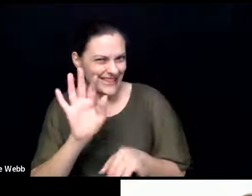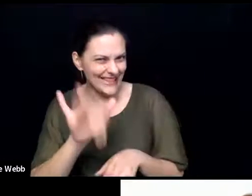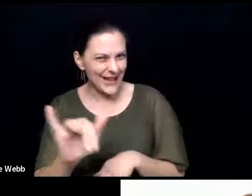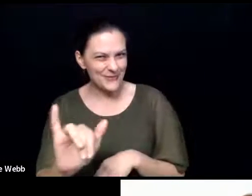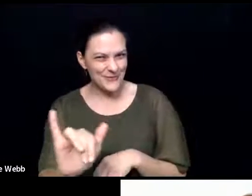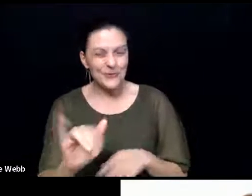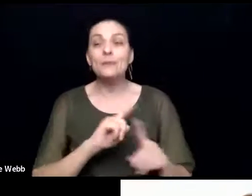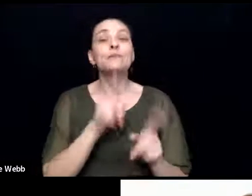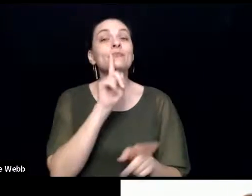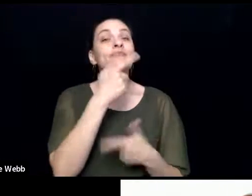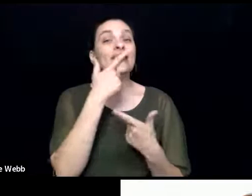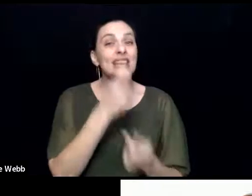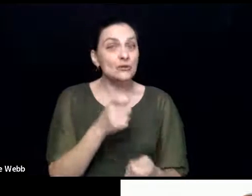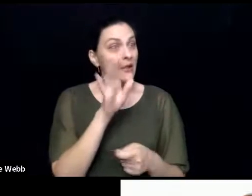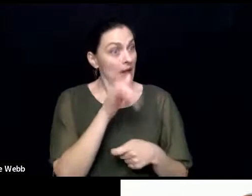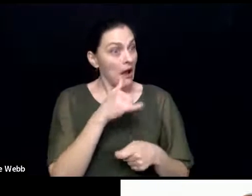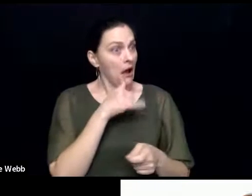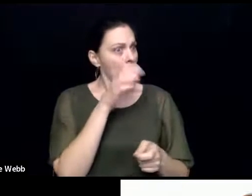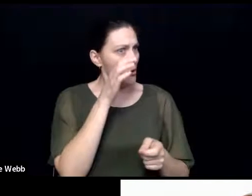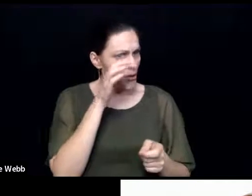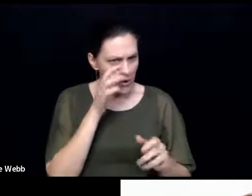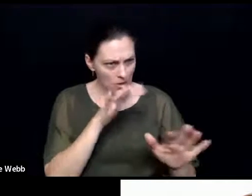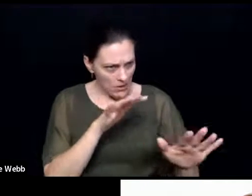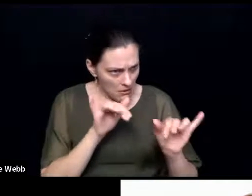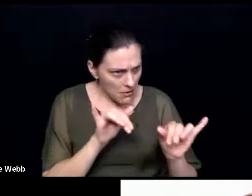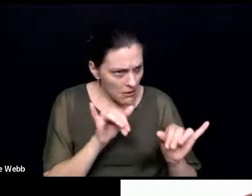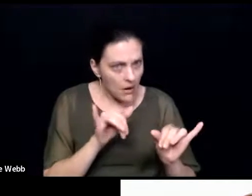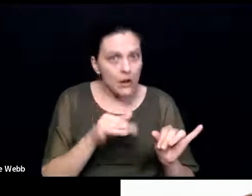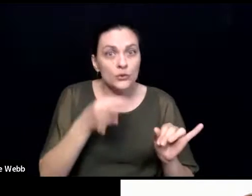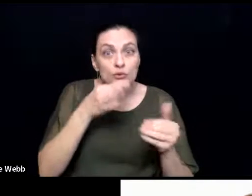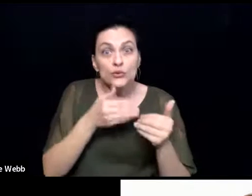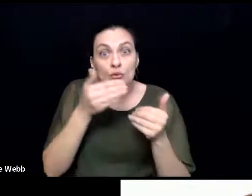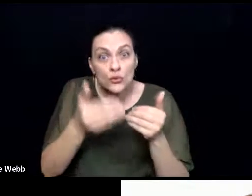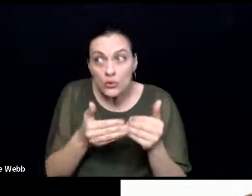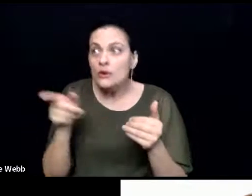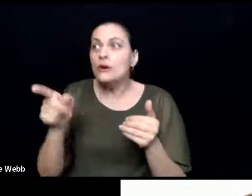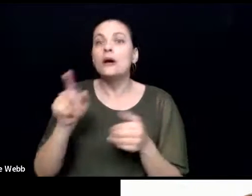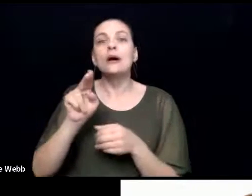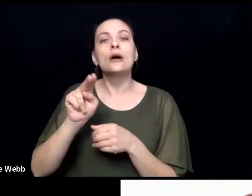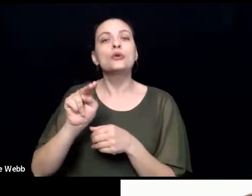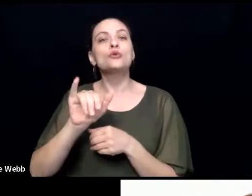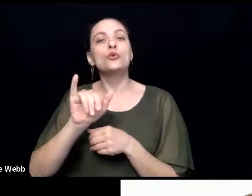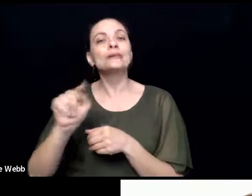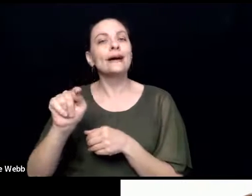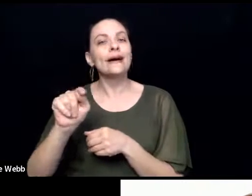Times stories, long articles about the situation, and there have been a lot more political and